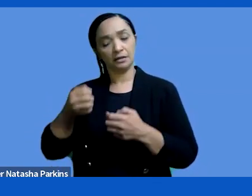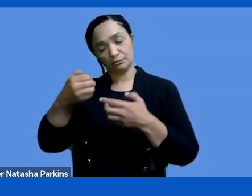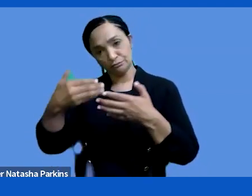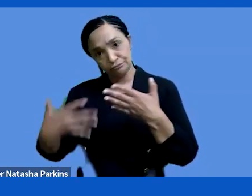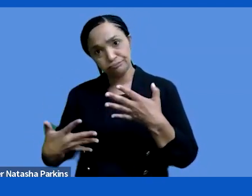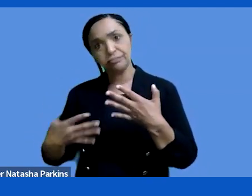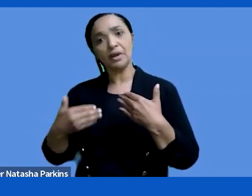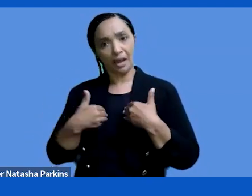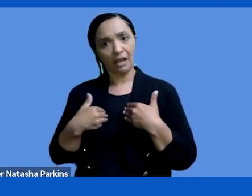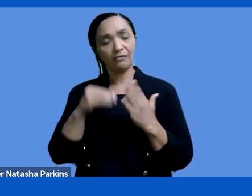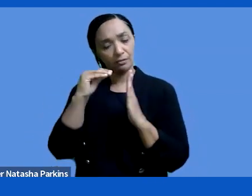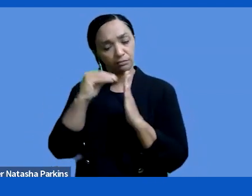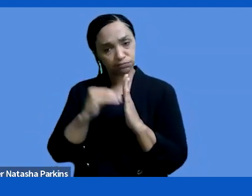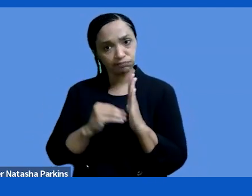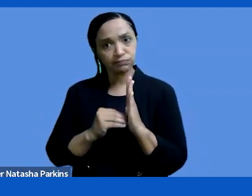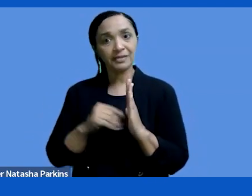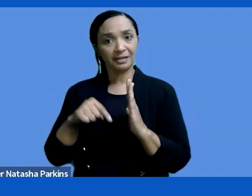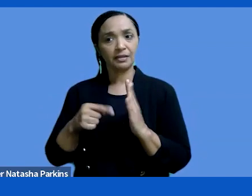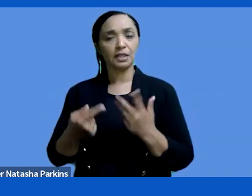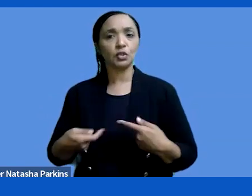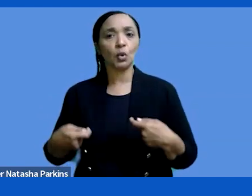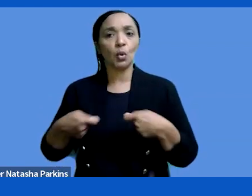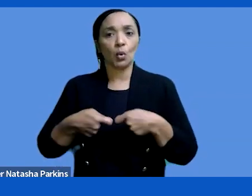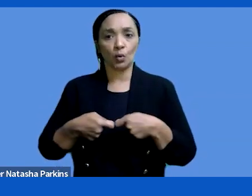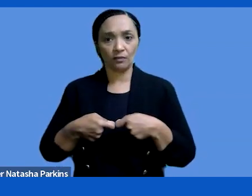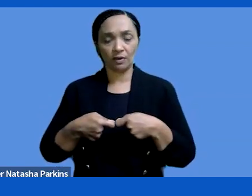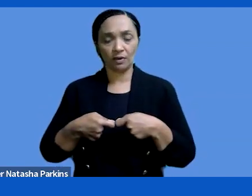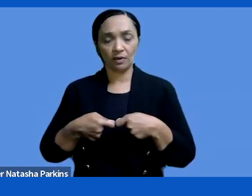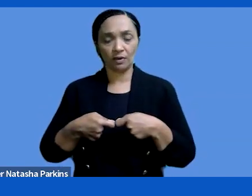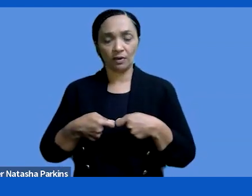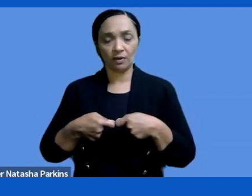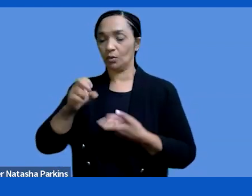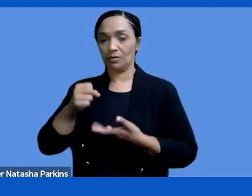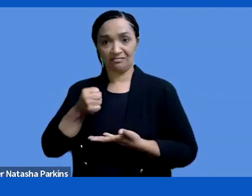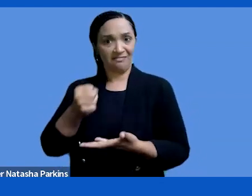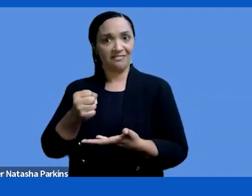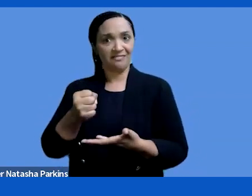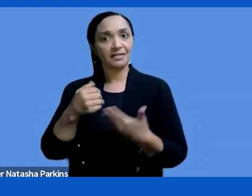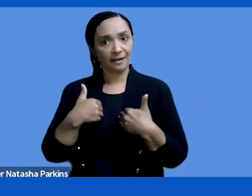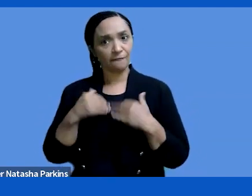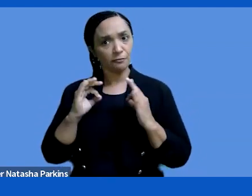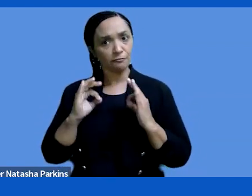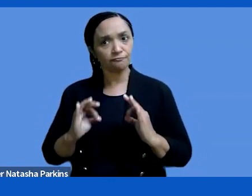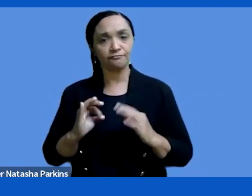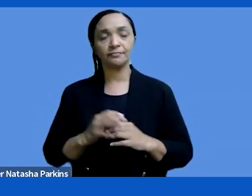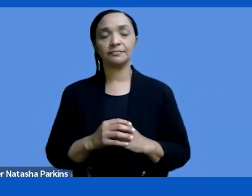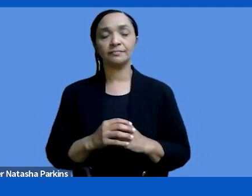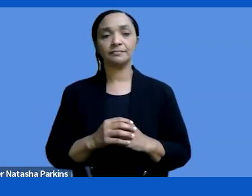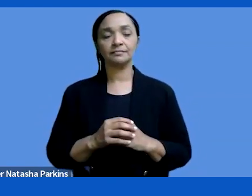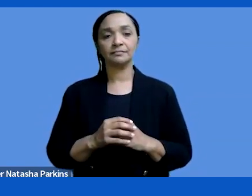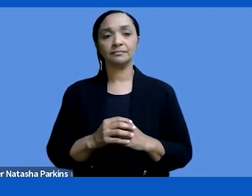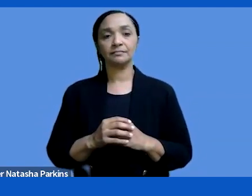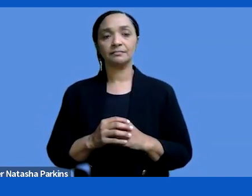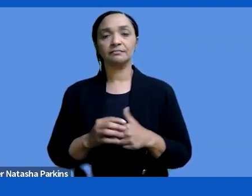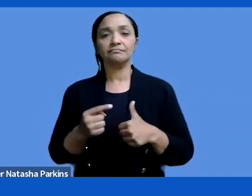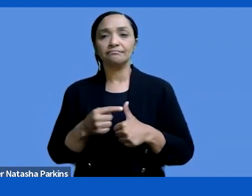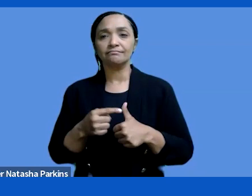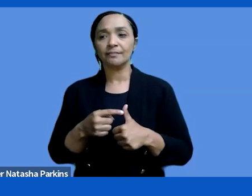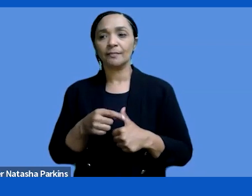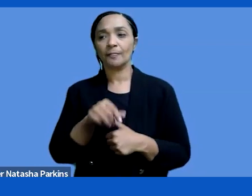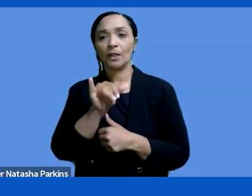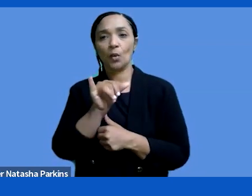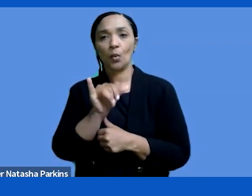and co-funded from the European funds. Just to mention one is white tools and white cool. There